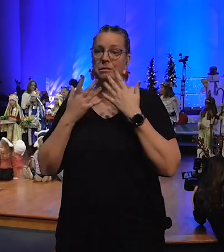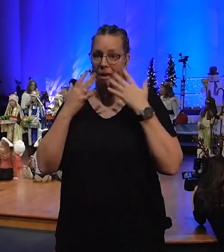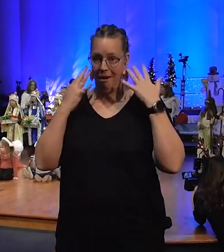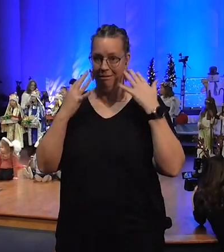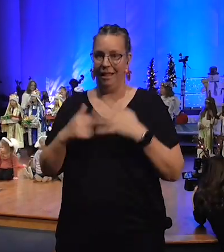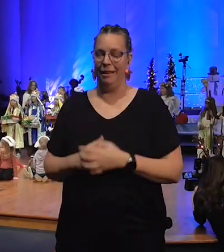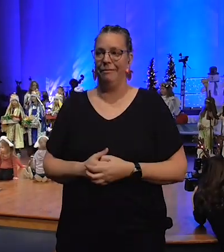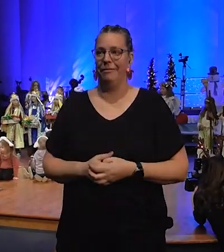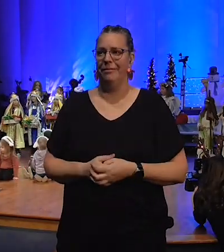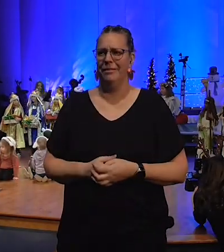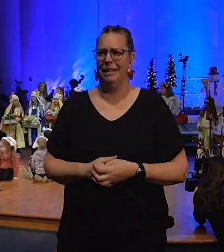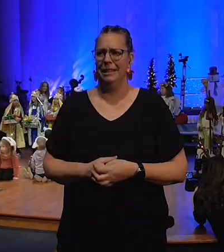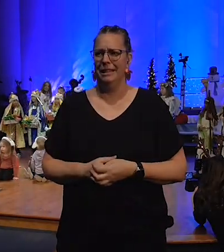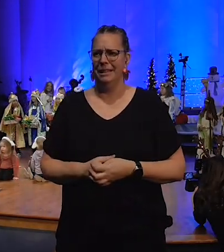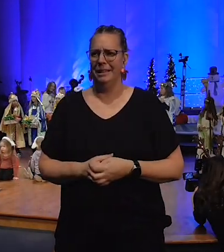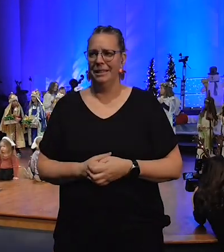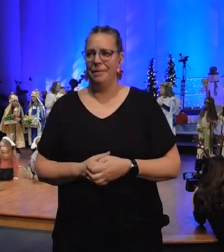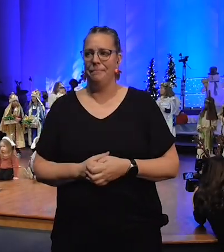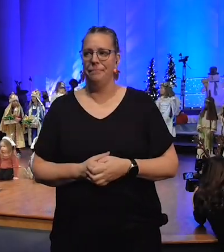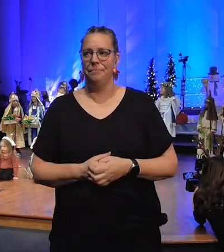kindness by treating others the way I like to be